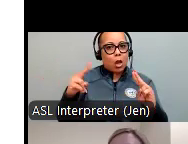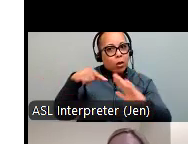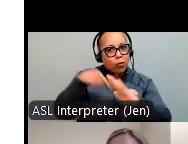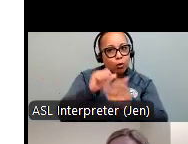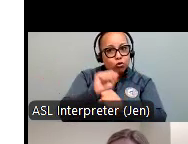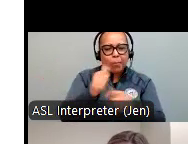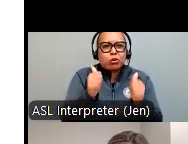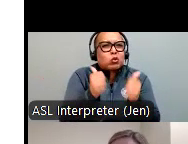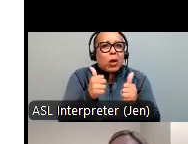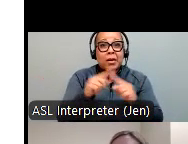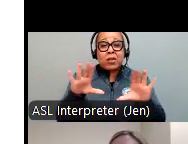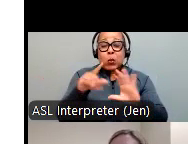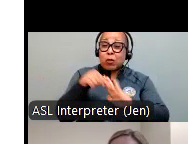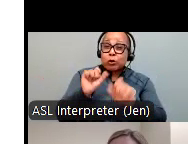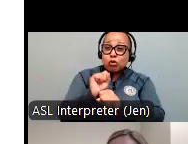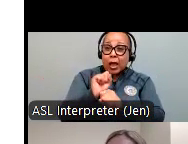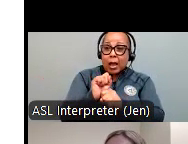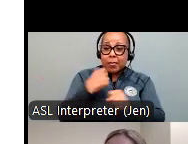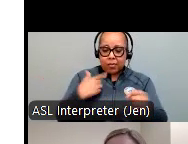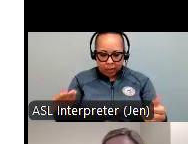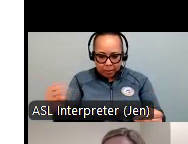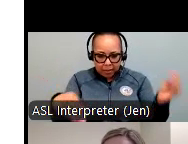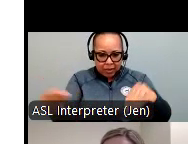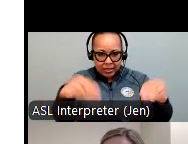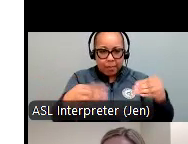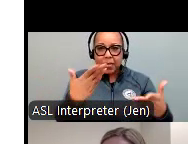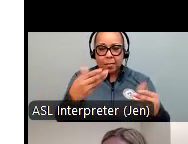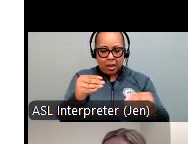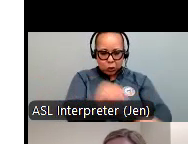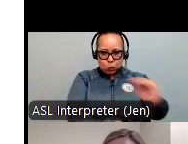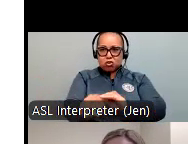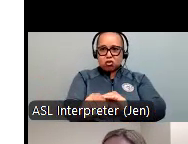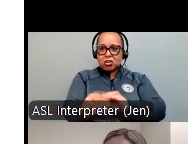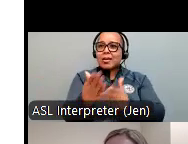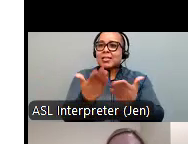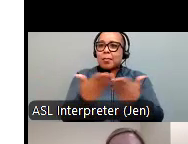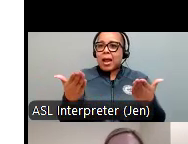but if they do a very thorough job and they pick things up they may switch some items around and